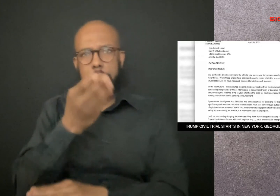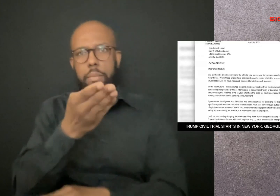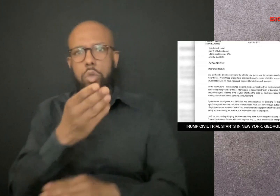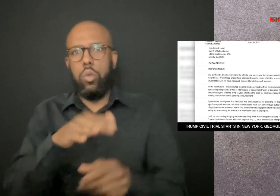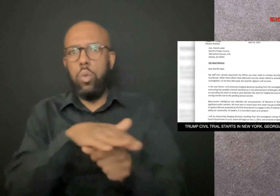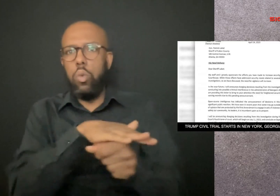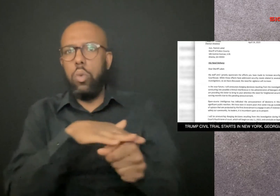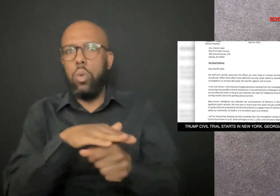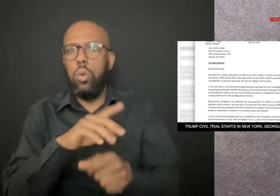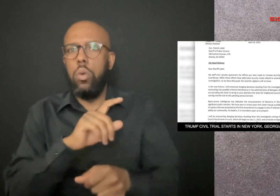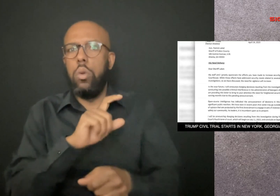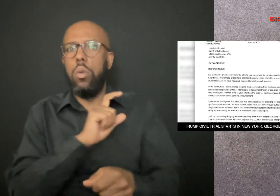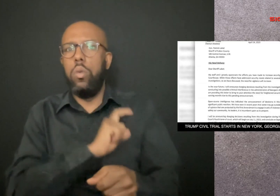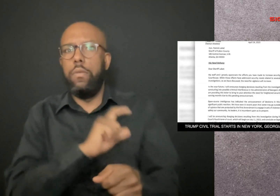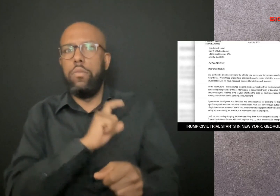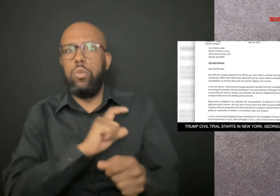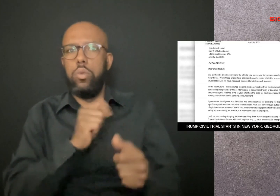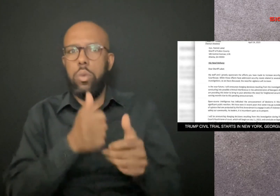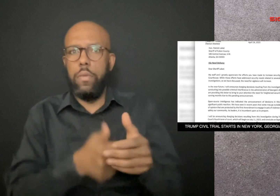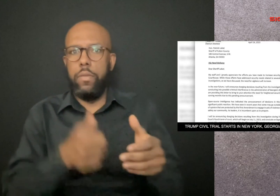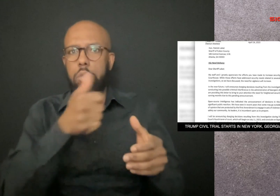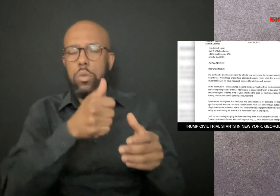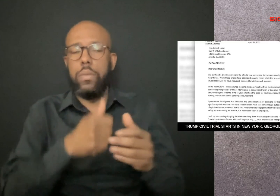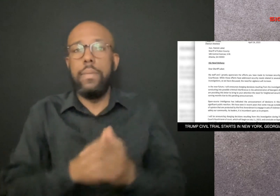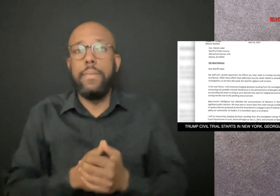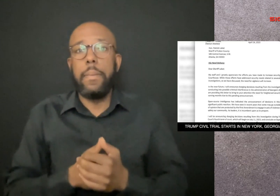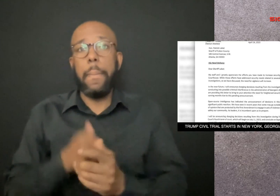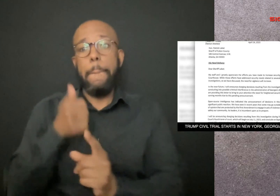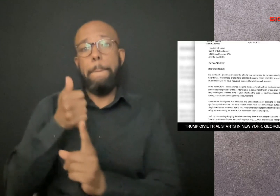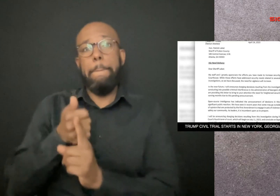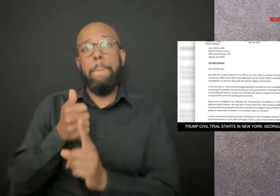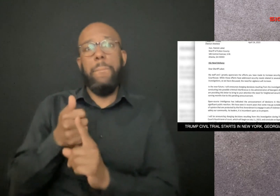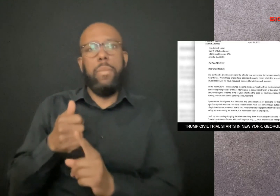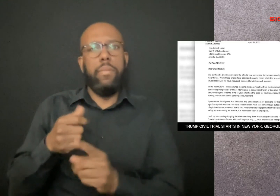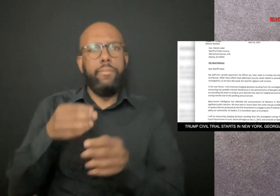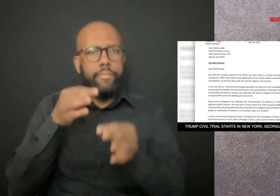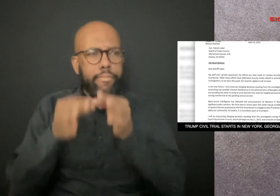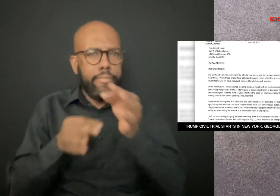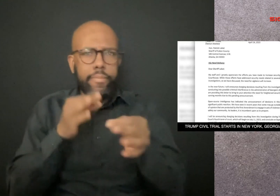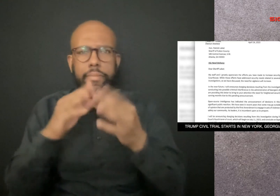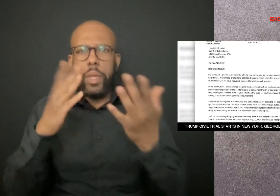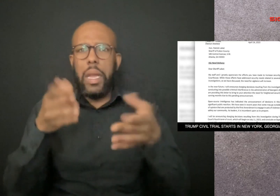according to a letter from Willis submitted to local law enforcement officials